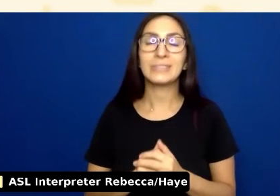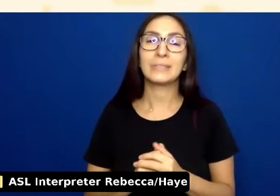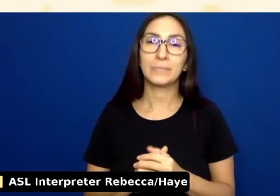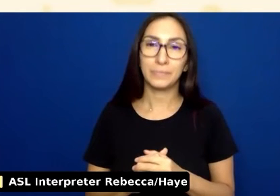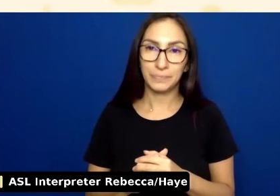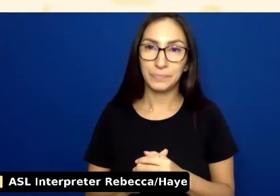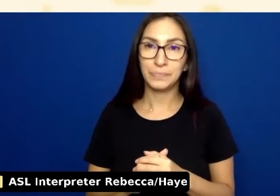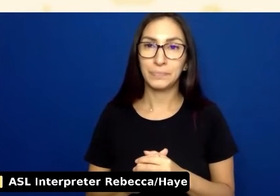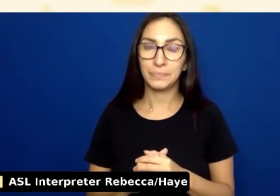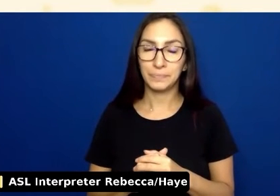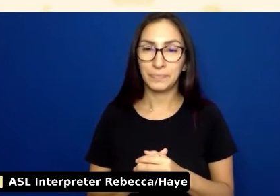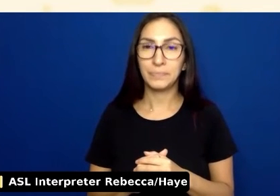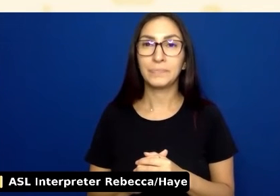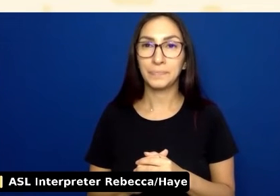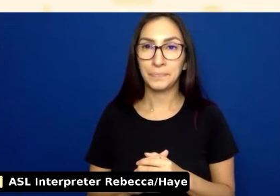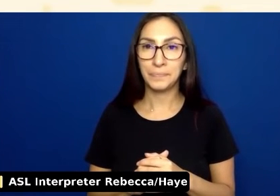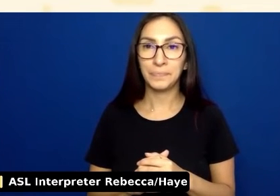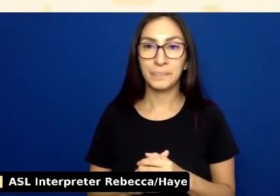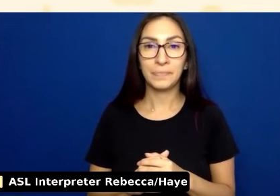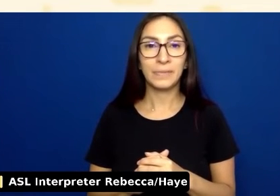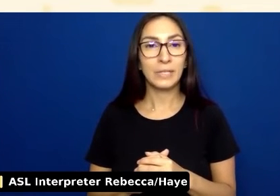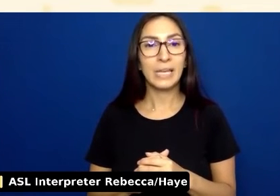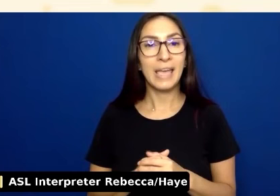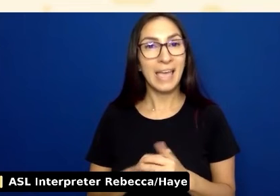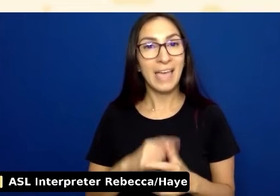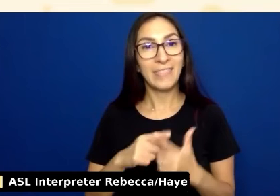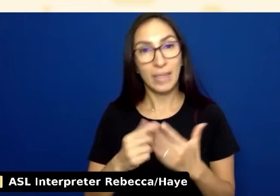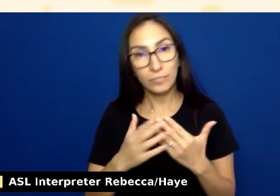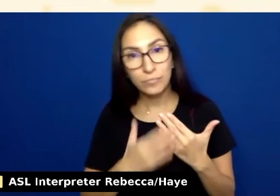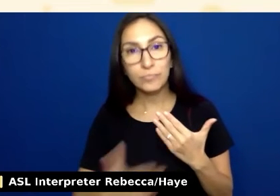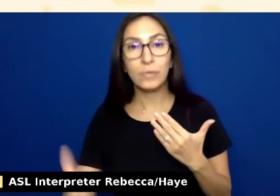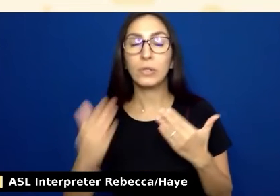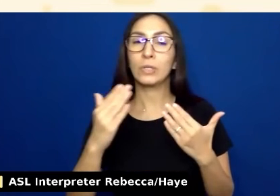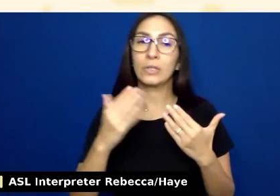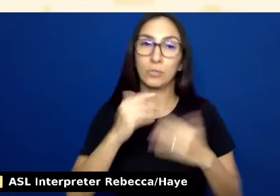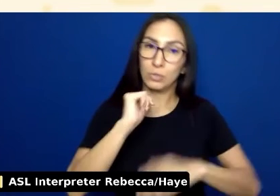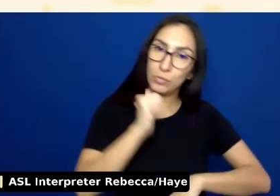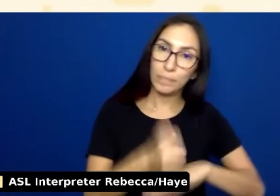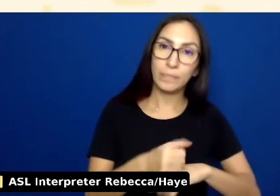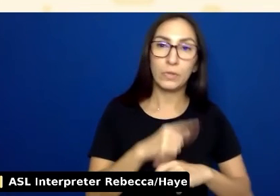and from that you can draw the results or draw further analysis